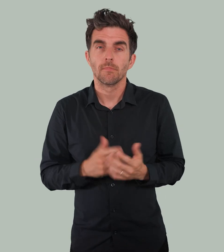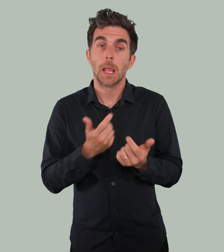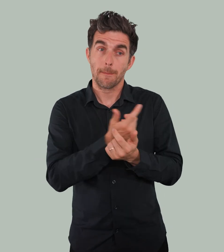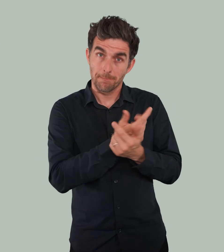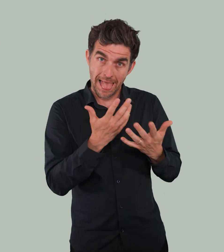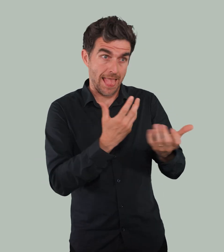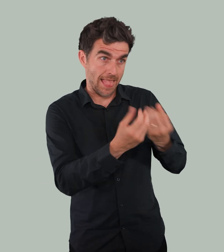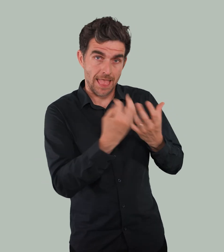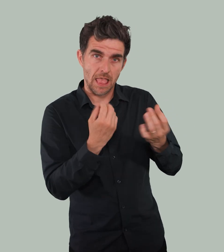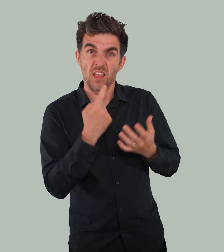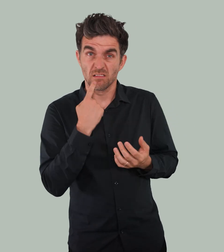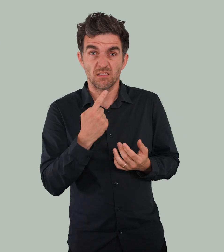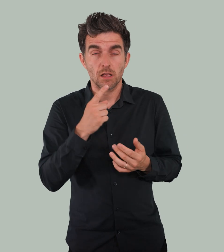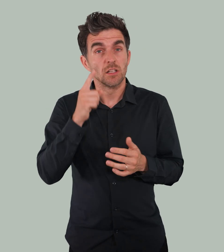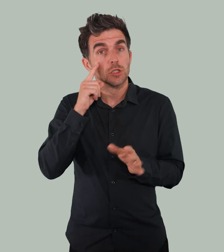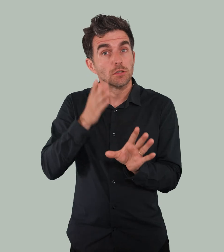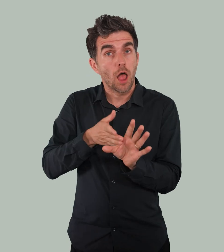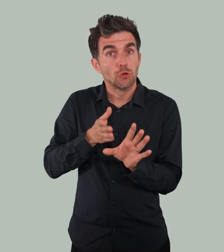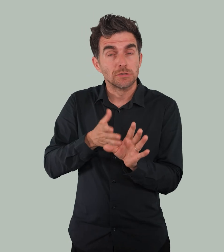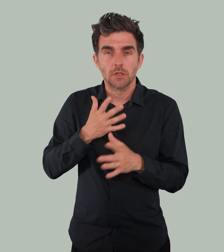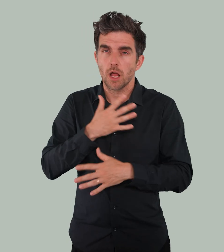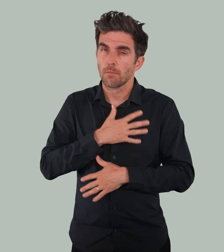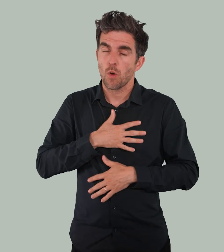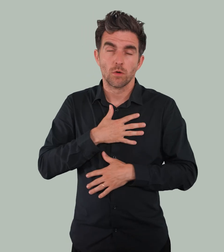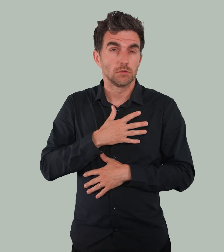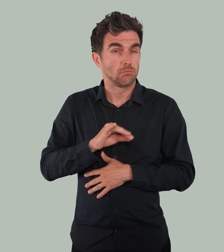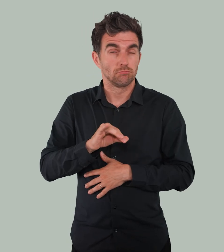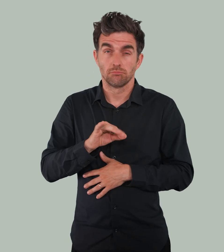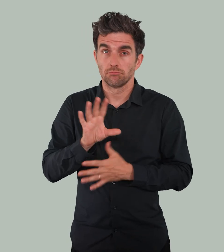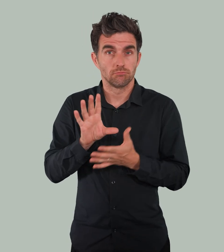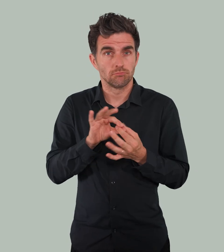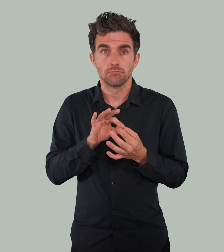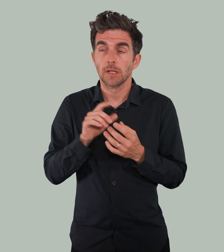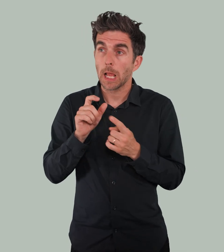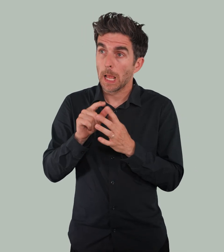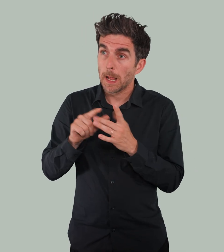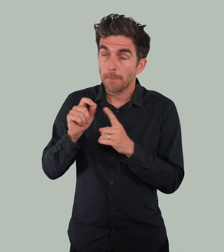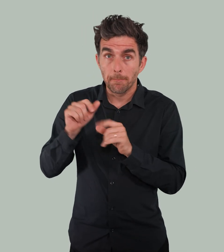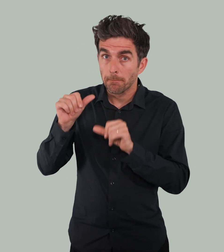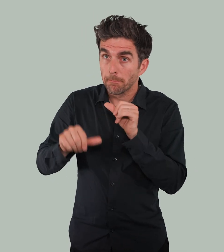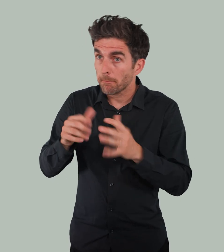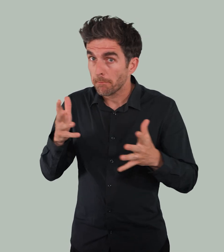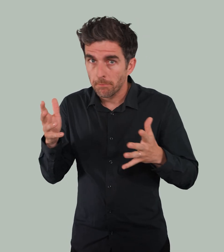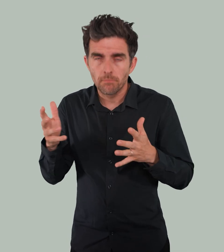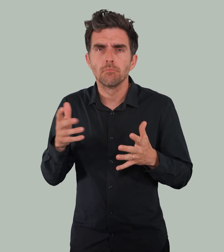Many respondents describe psychological and emotional impacts linked to interacting with the PIP system.